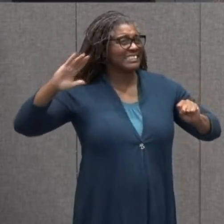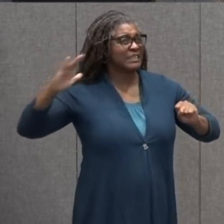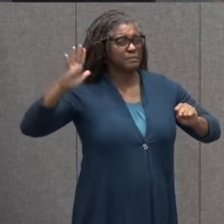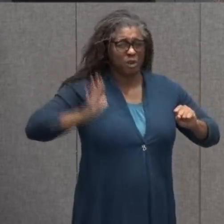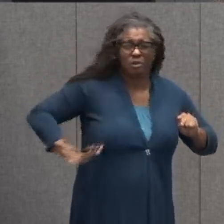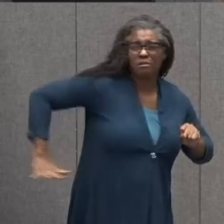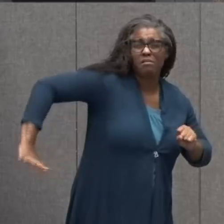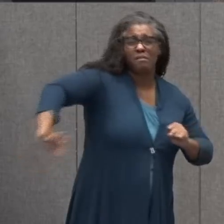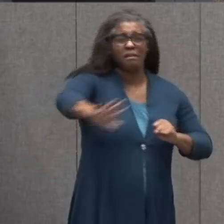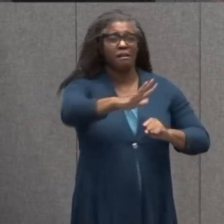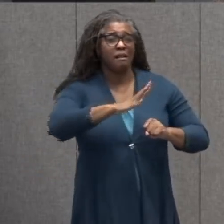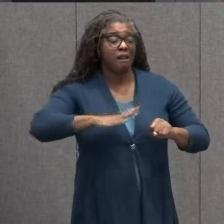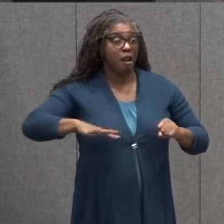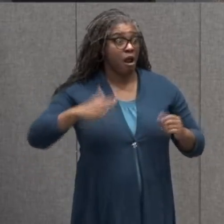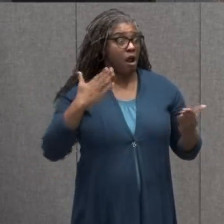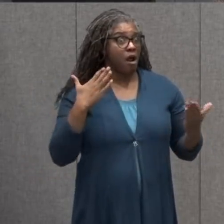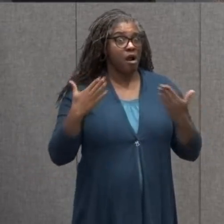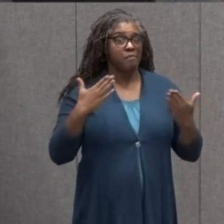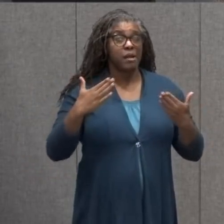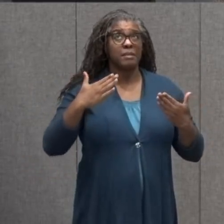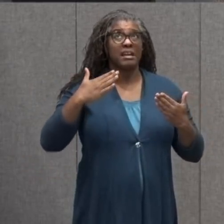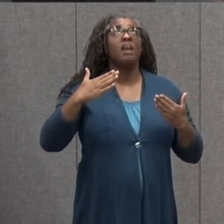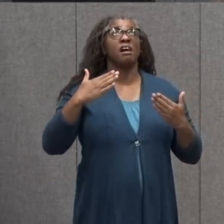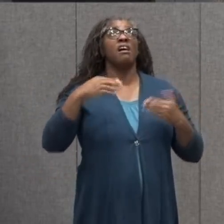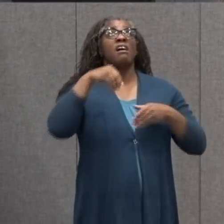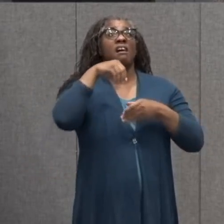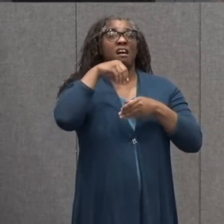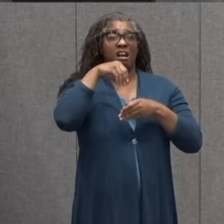Maybe even directly over your house.